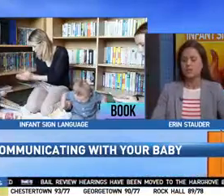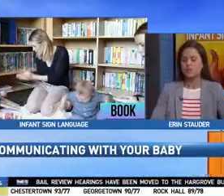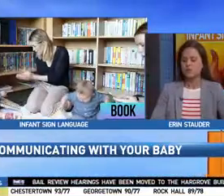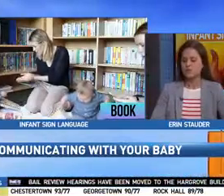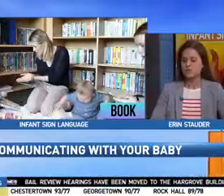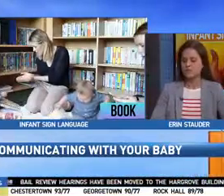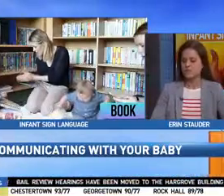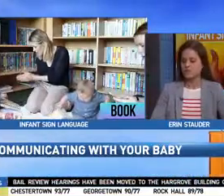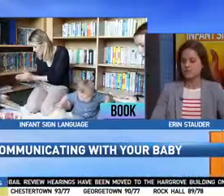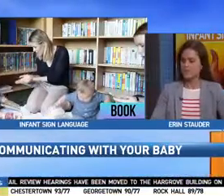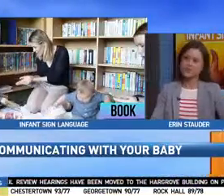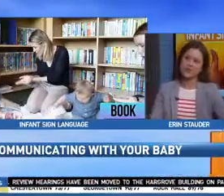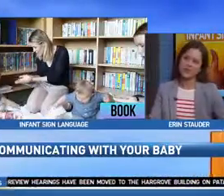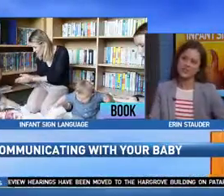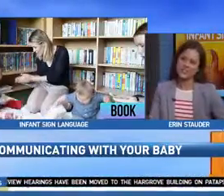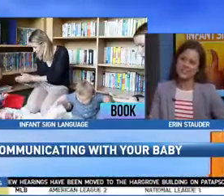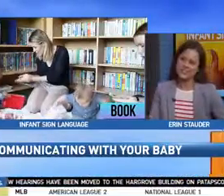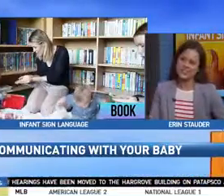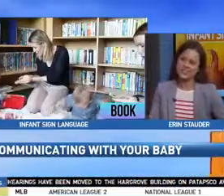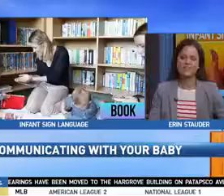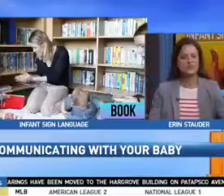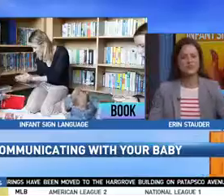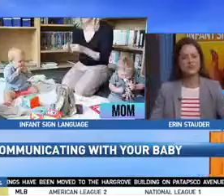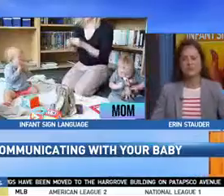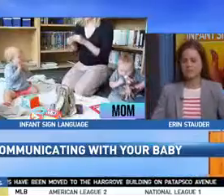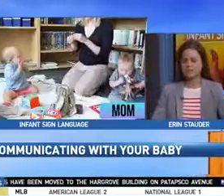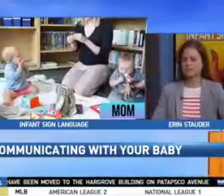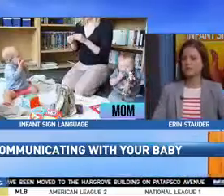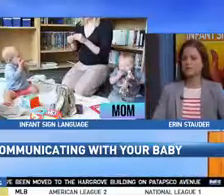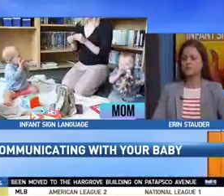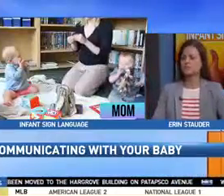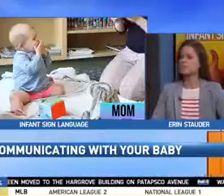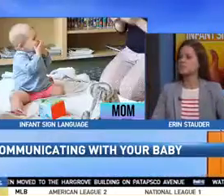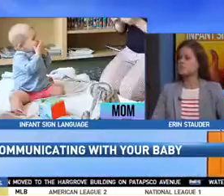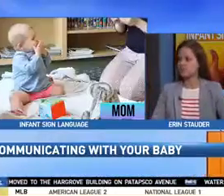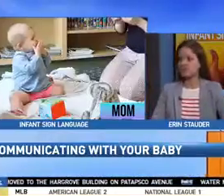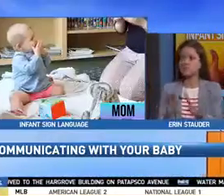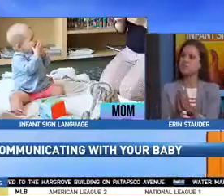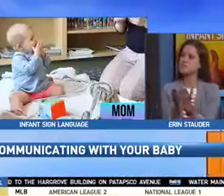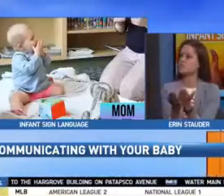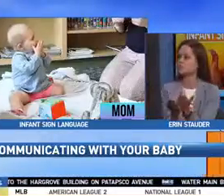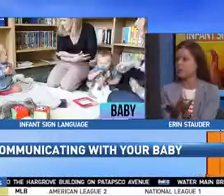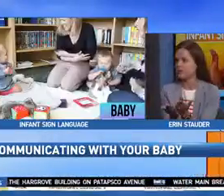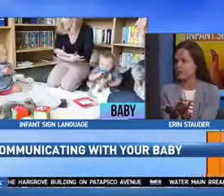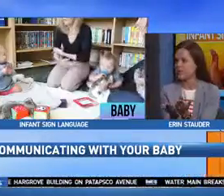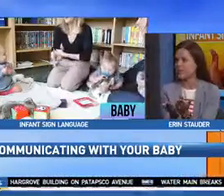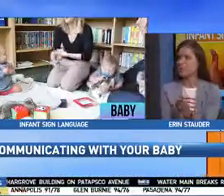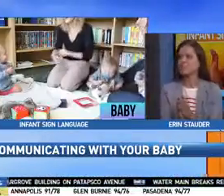So, if your - daughter or son? Daughter. If your daughter's ten months old and she loves to read, your can teach her book.